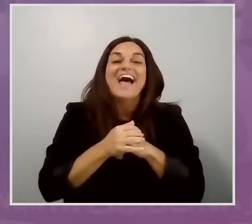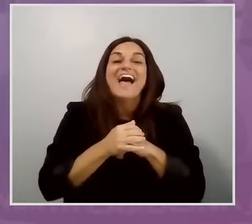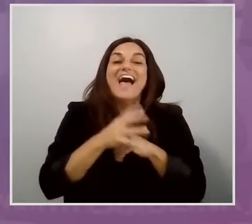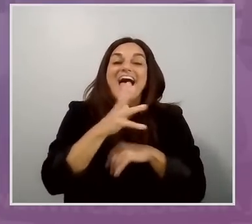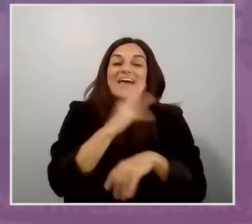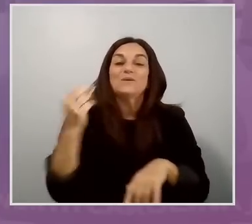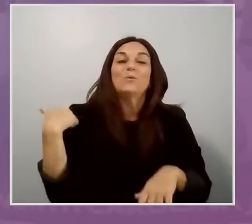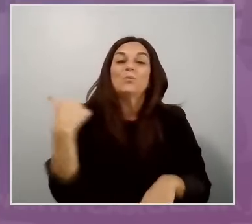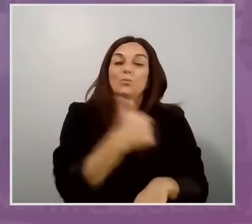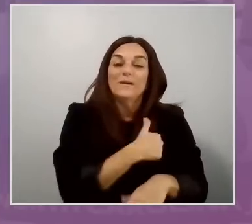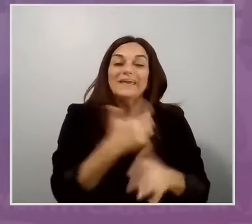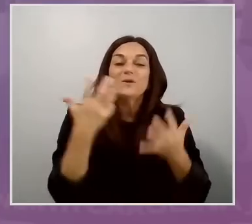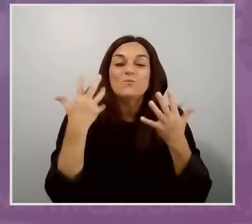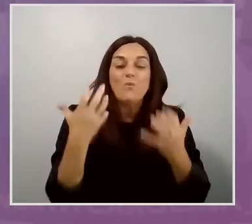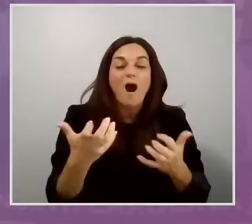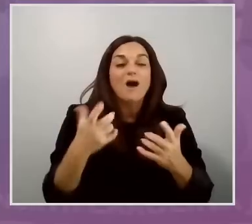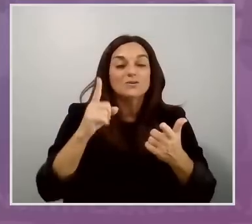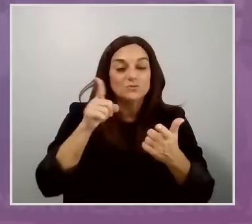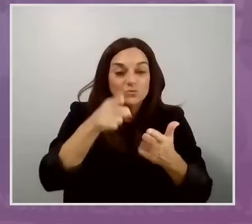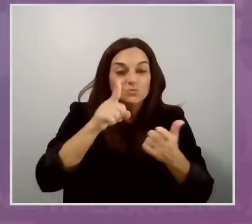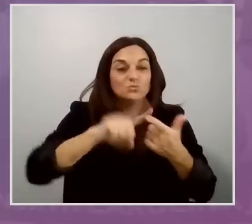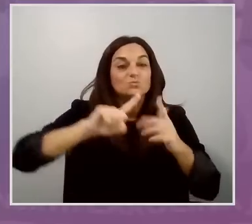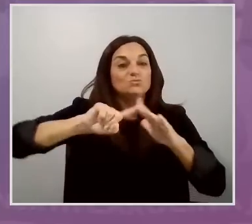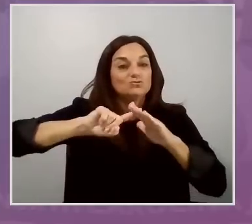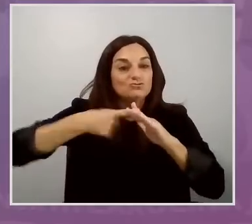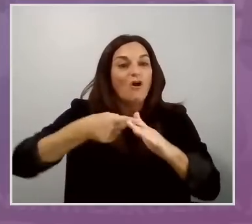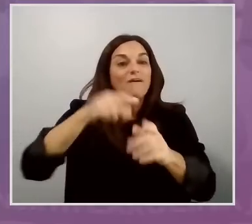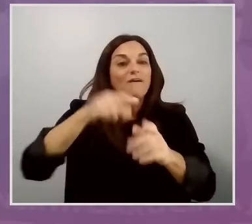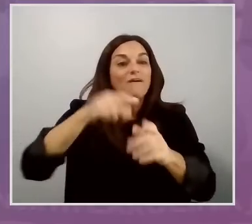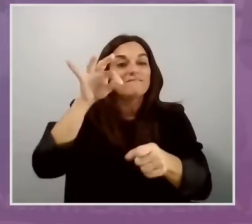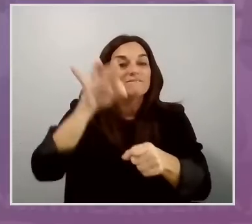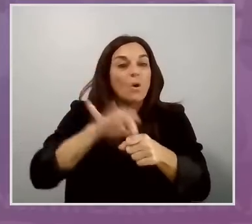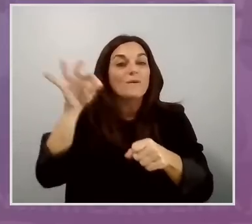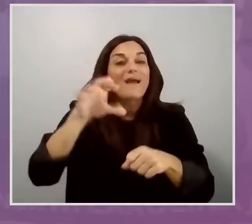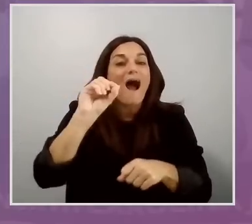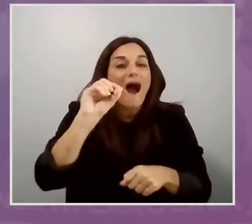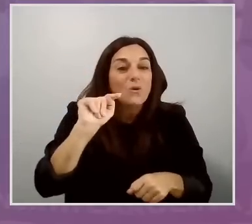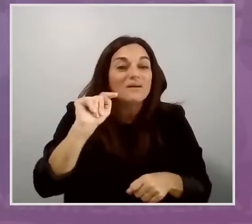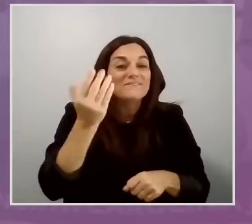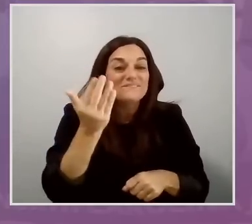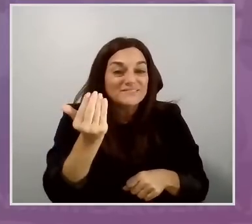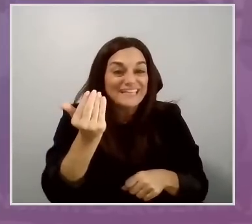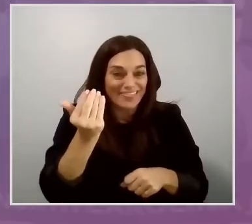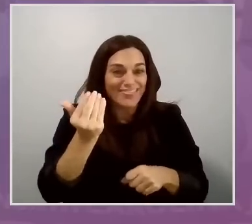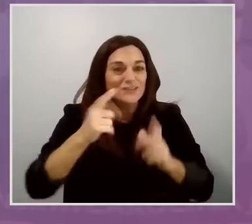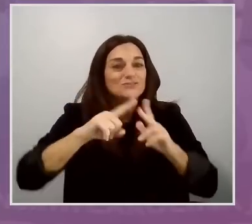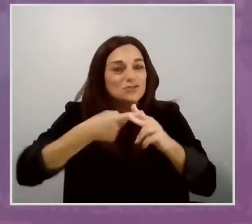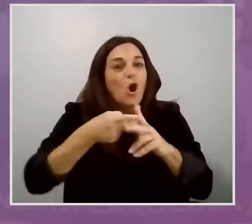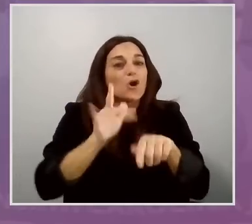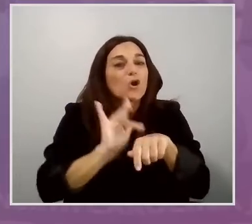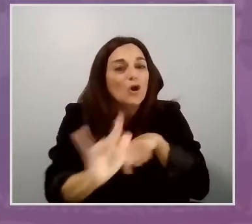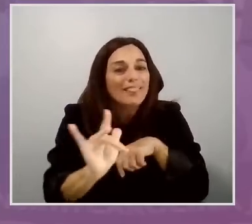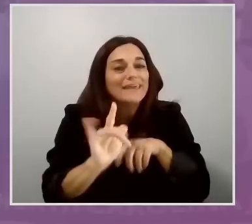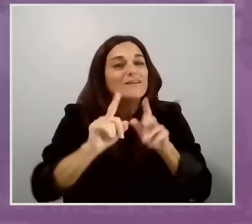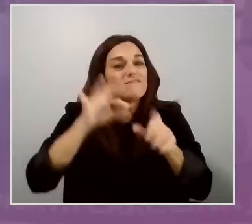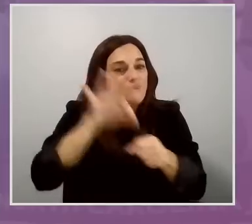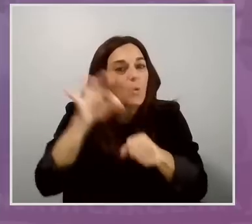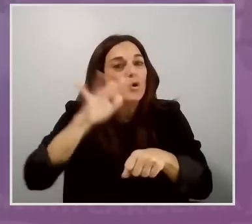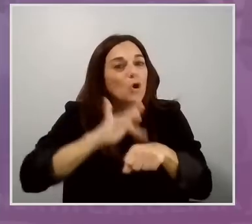ON OCTOBER 15TH. AND SO WE WANT YOU TO START VOTING.